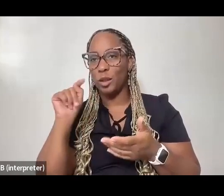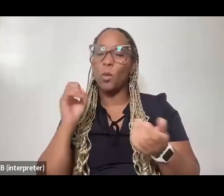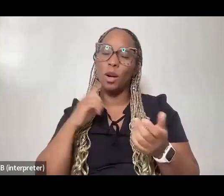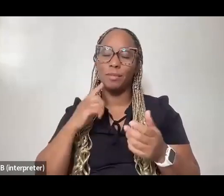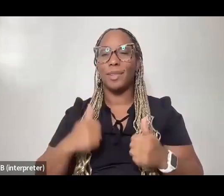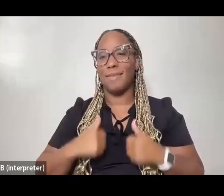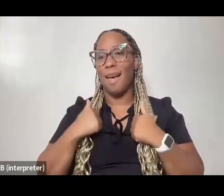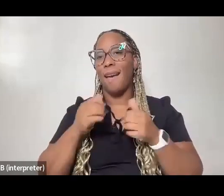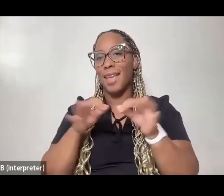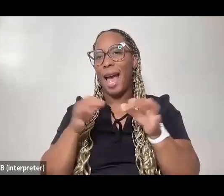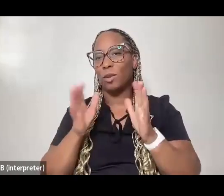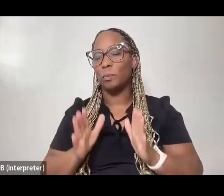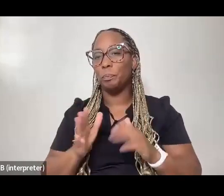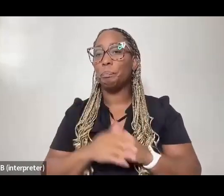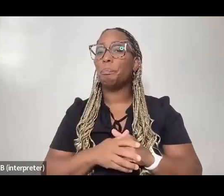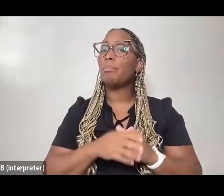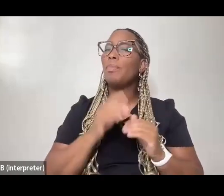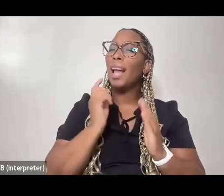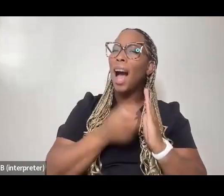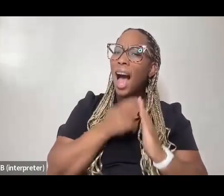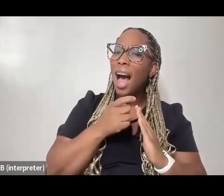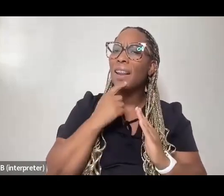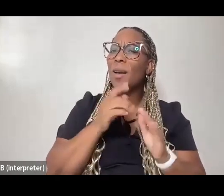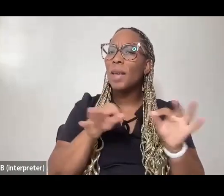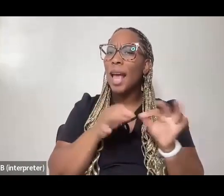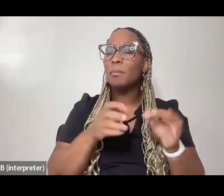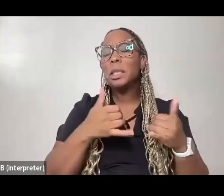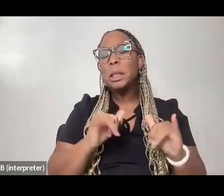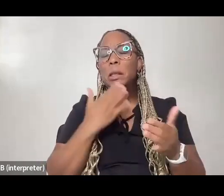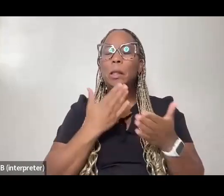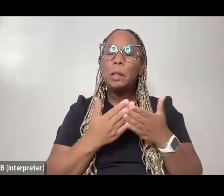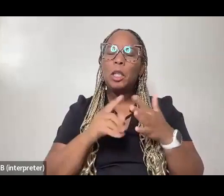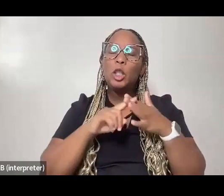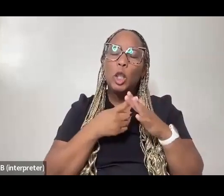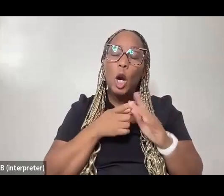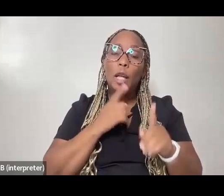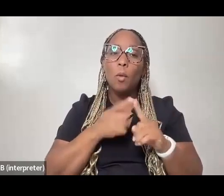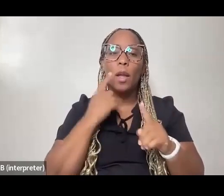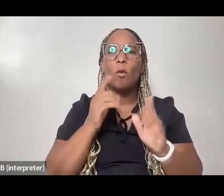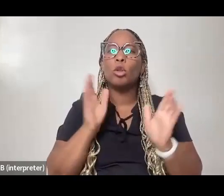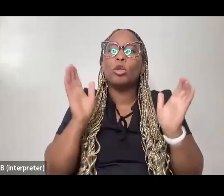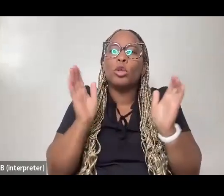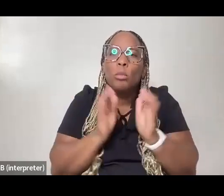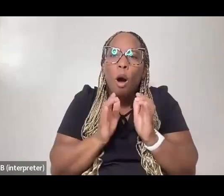Now, auto-captions are still a good starting points for certain things. Small known groups like when